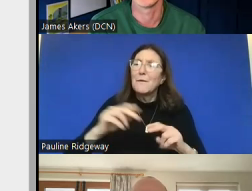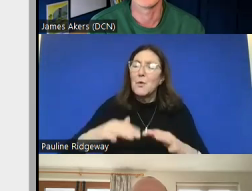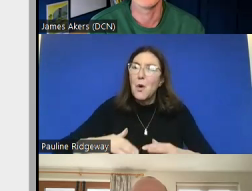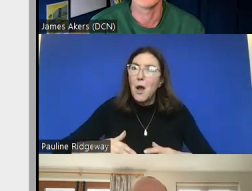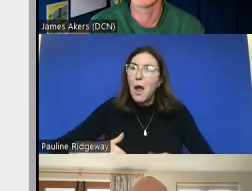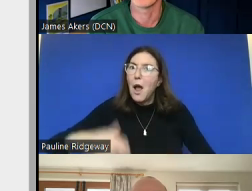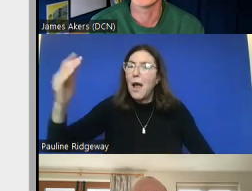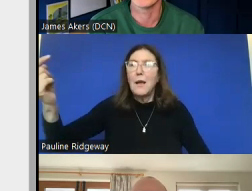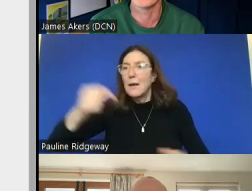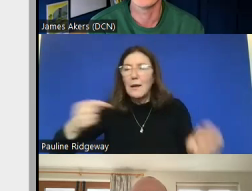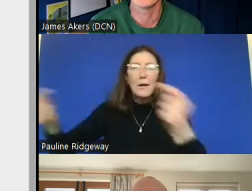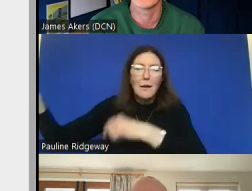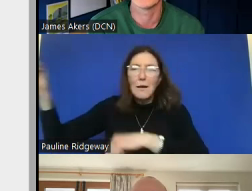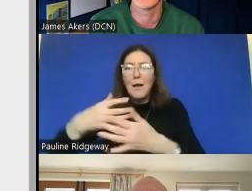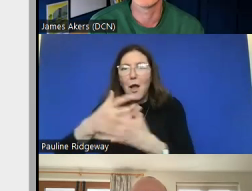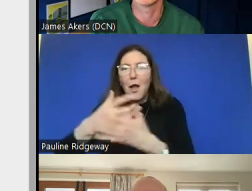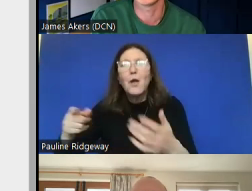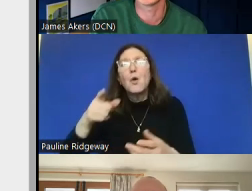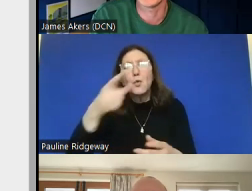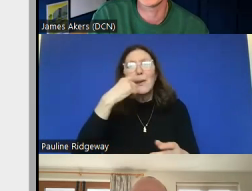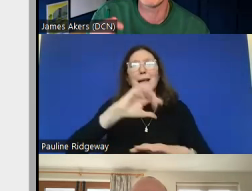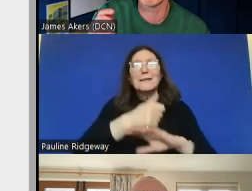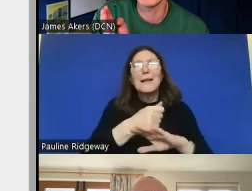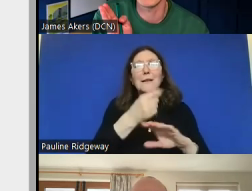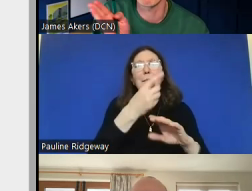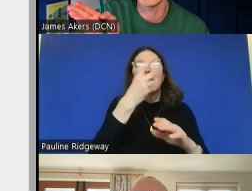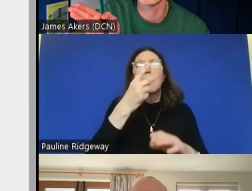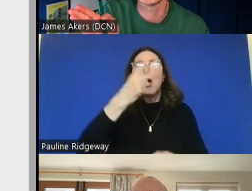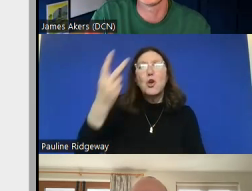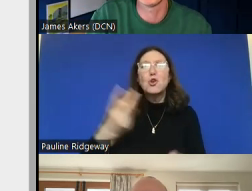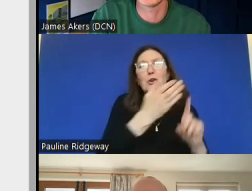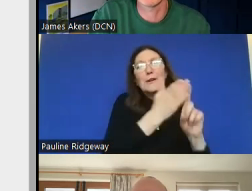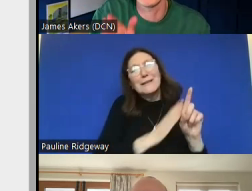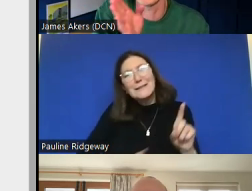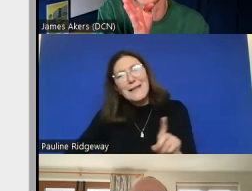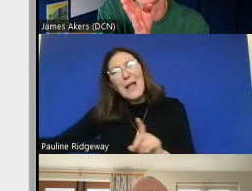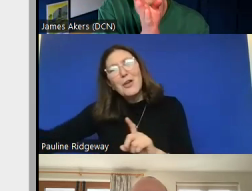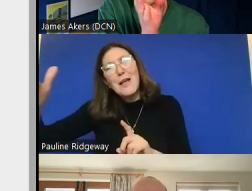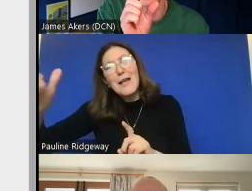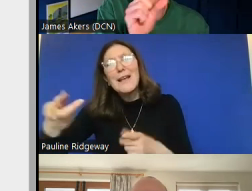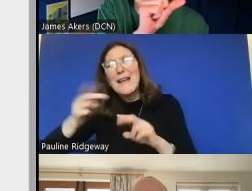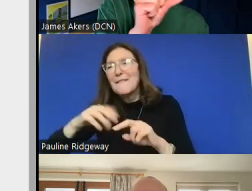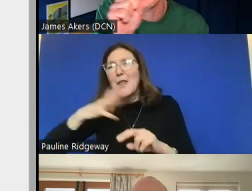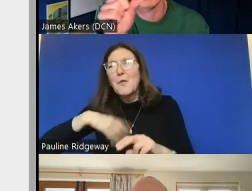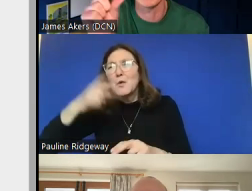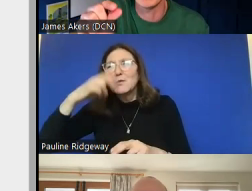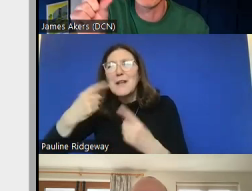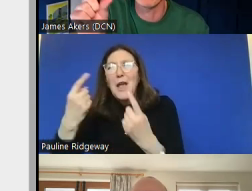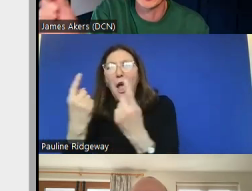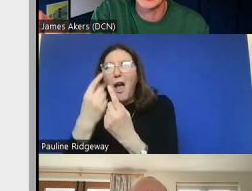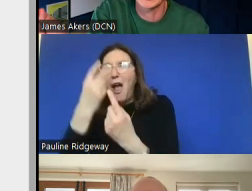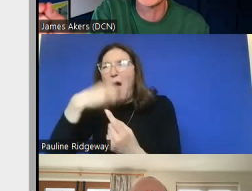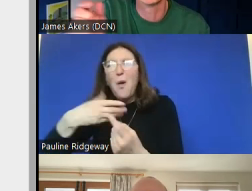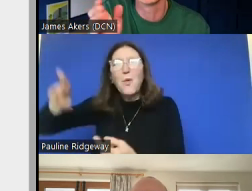There are a few different ways that you can do that, is actually redirect that traffic. If the URL equals this,